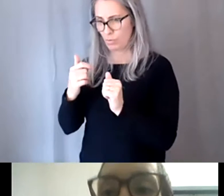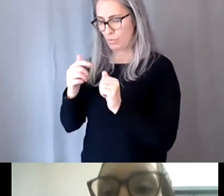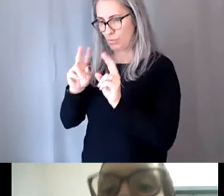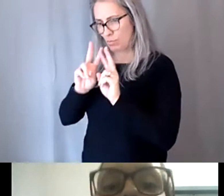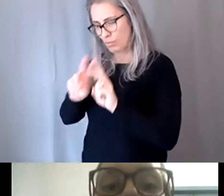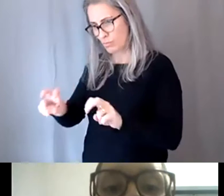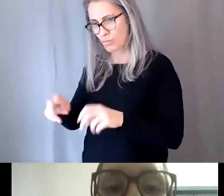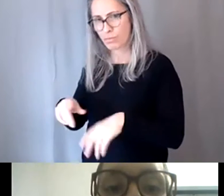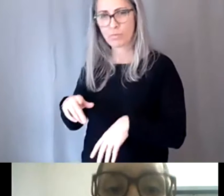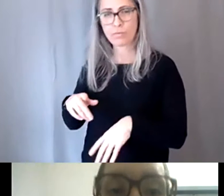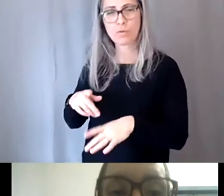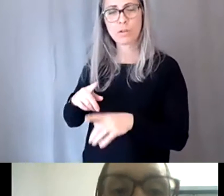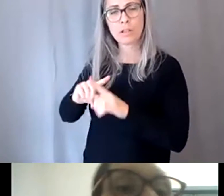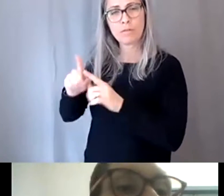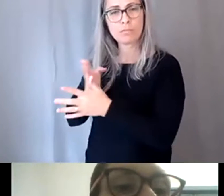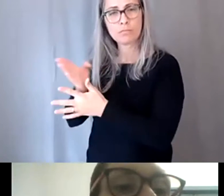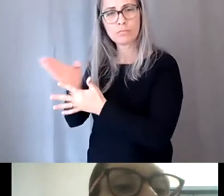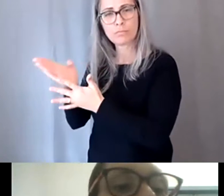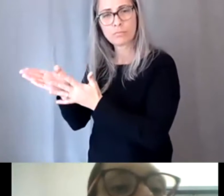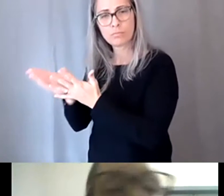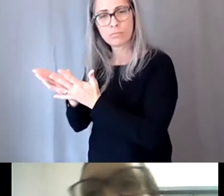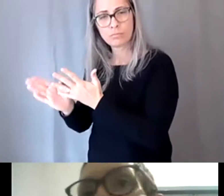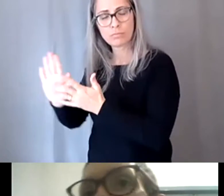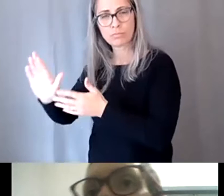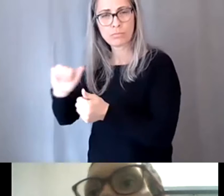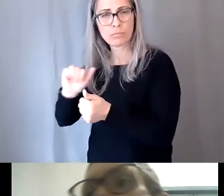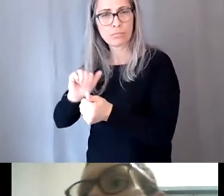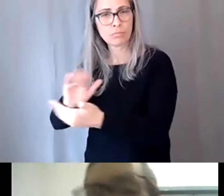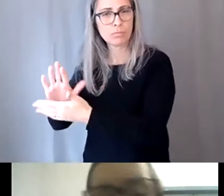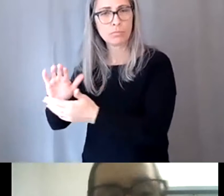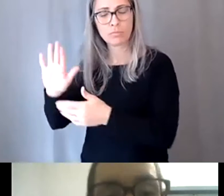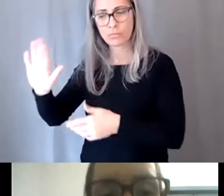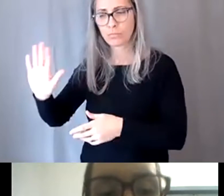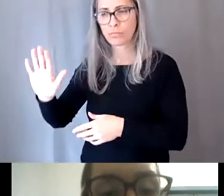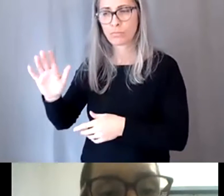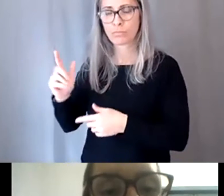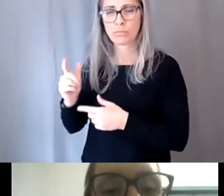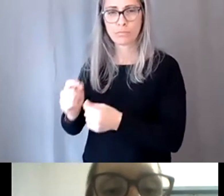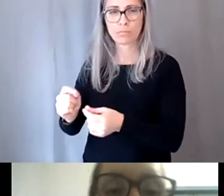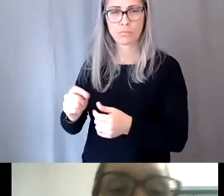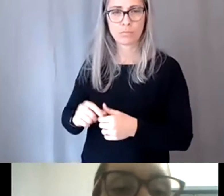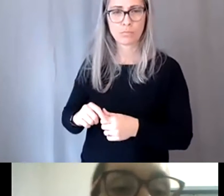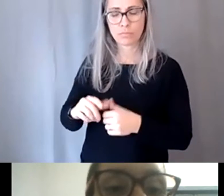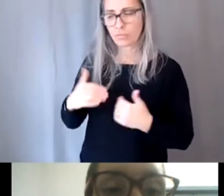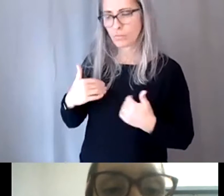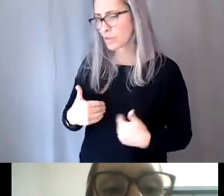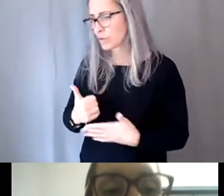making the protocols how the physiotherapists relate to the occupational therapists